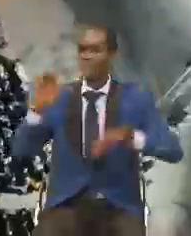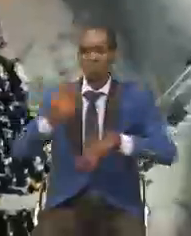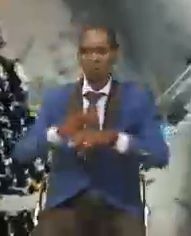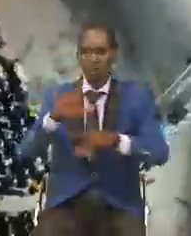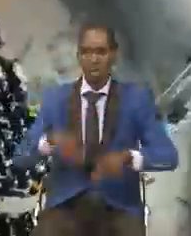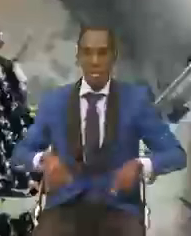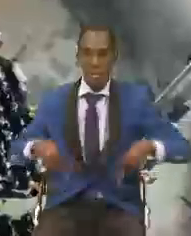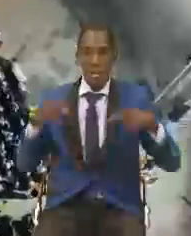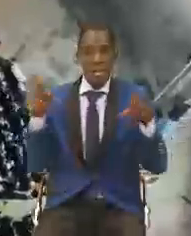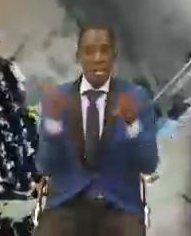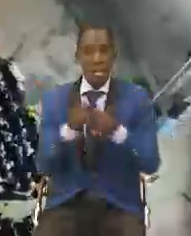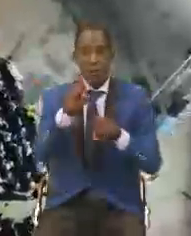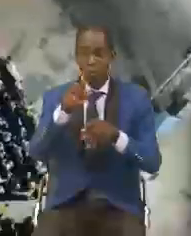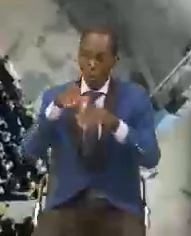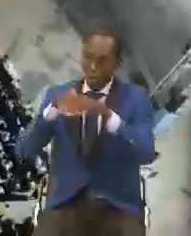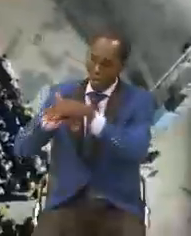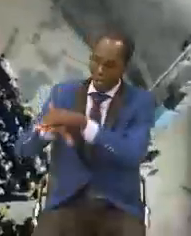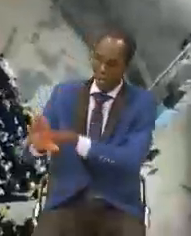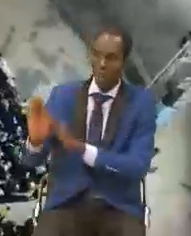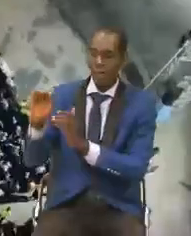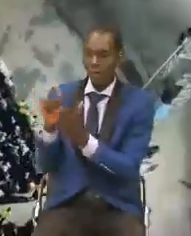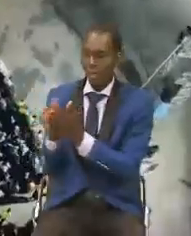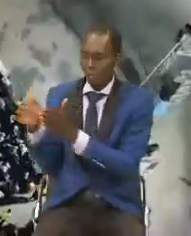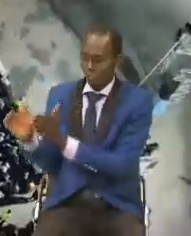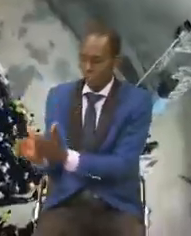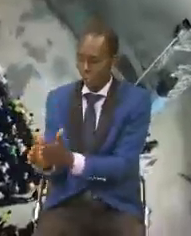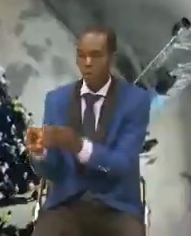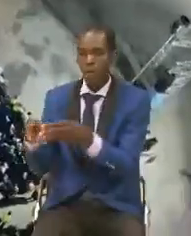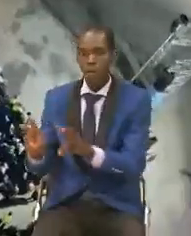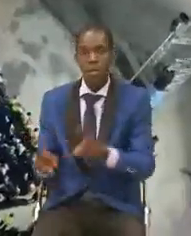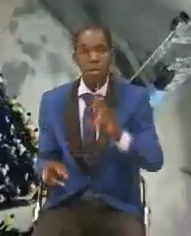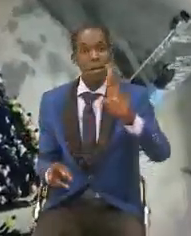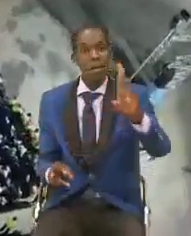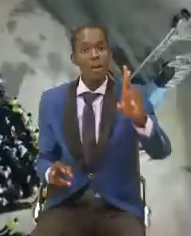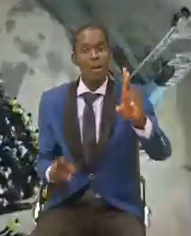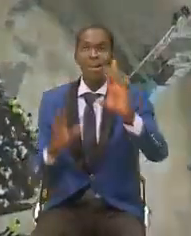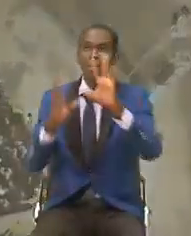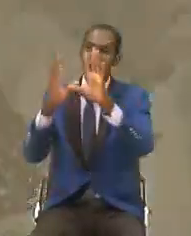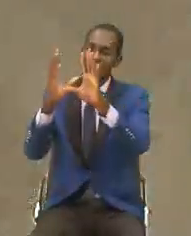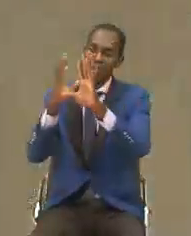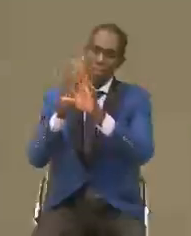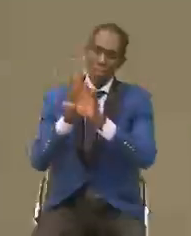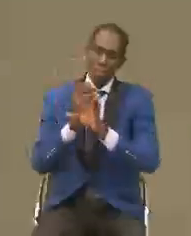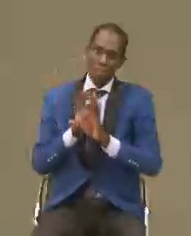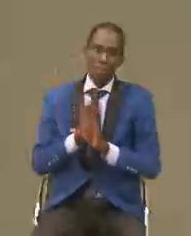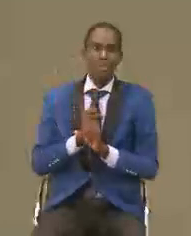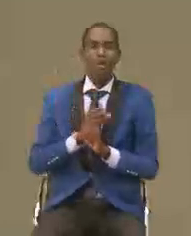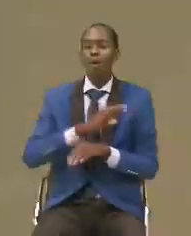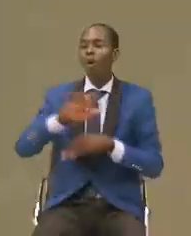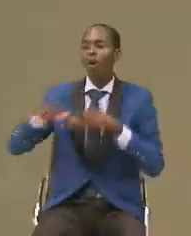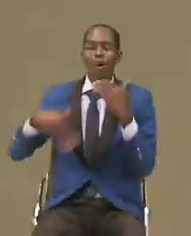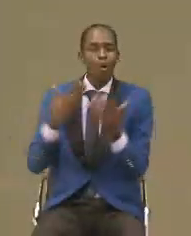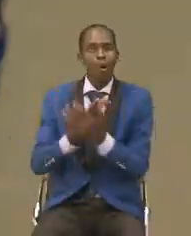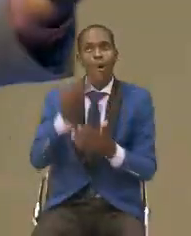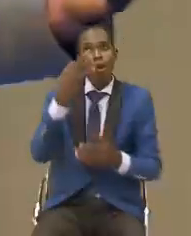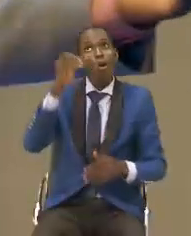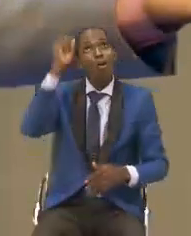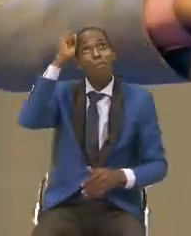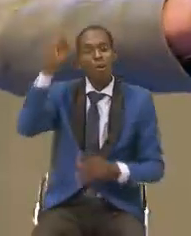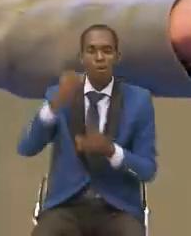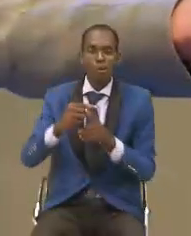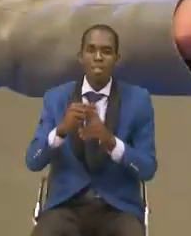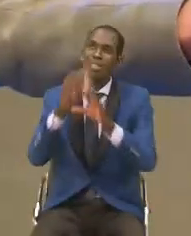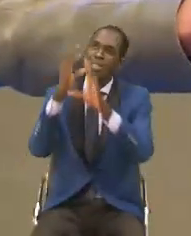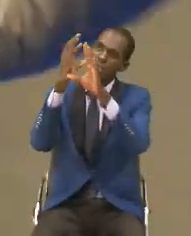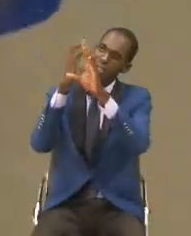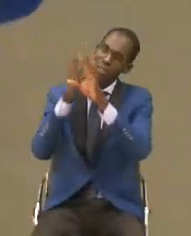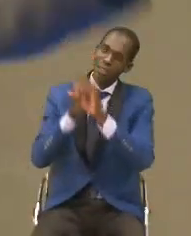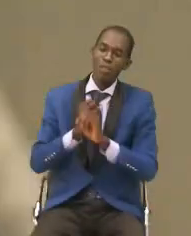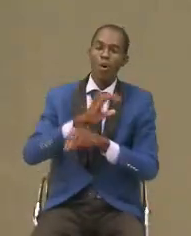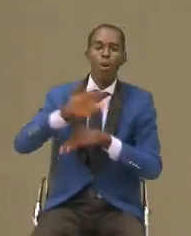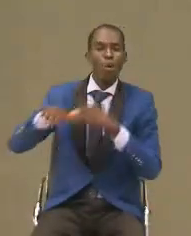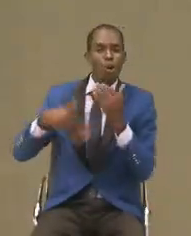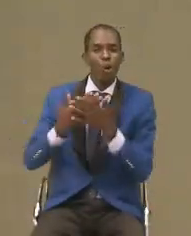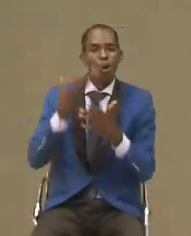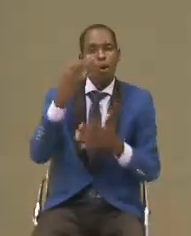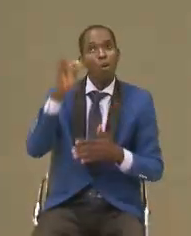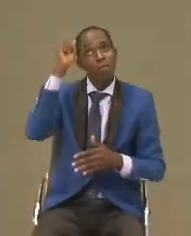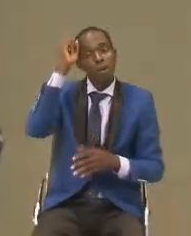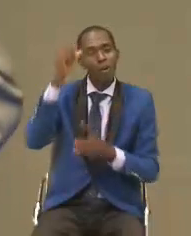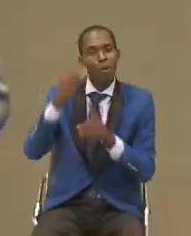of you know a blessing upon your life as you enter the narrow we are receive all of his word receive